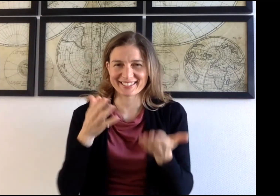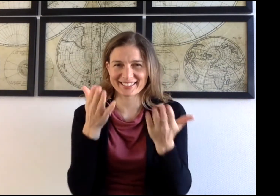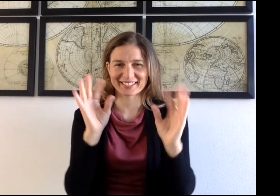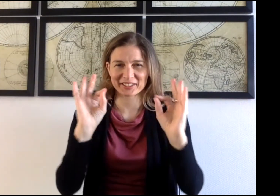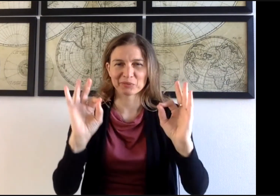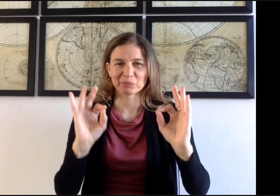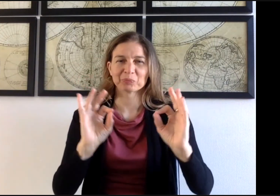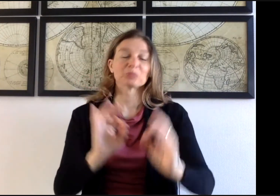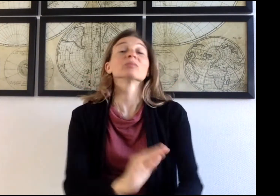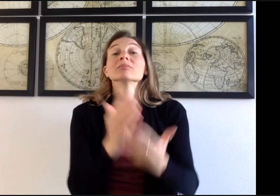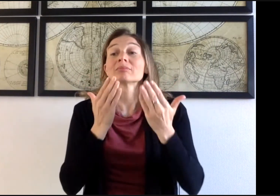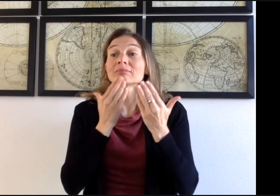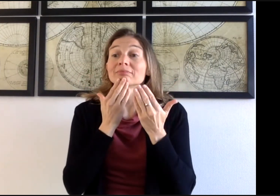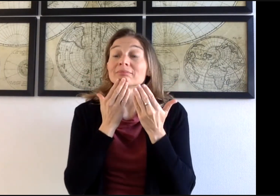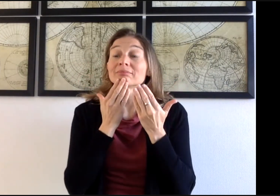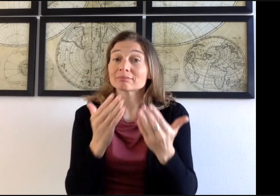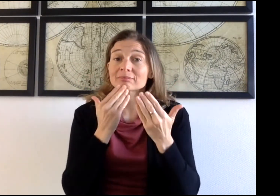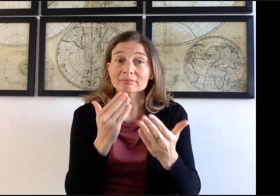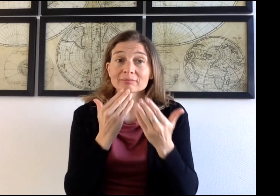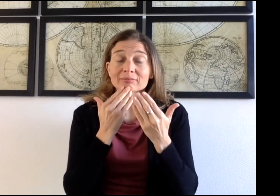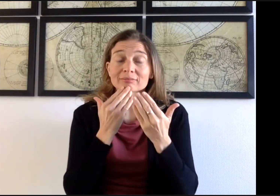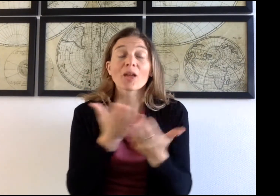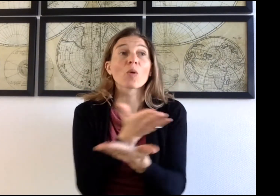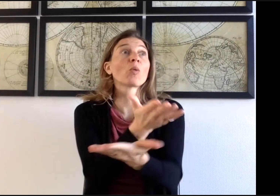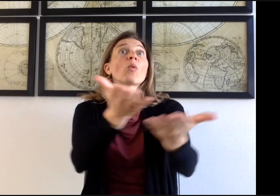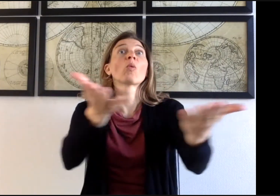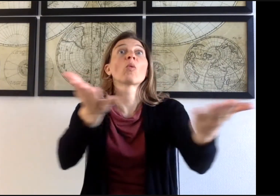Thank you very much, everyone, for joining this morning